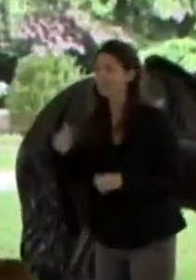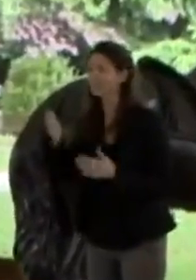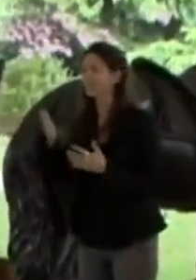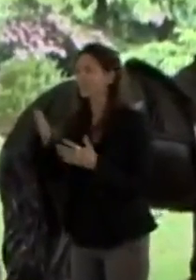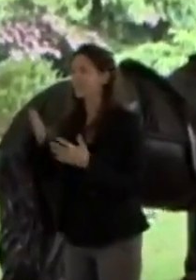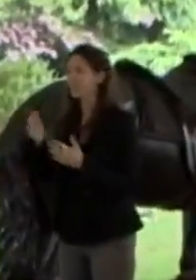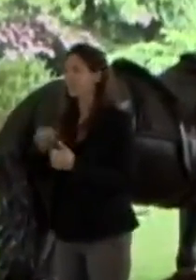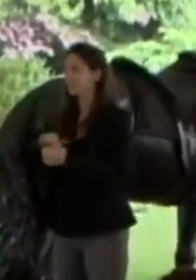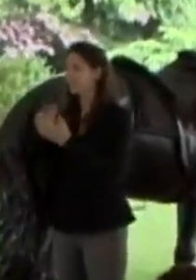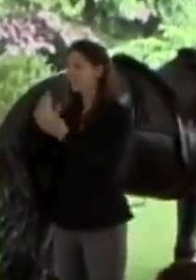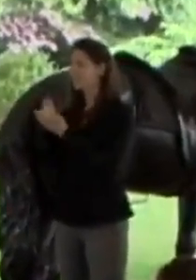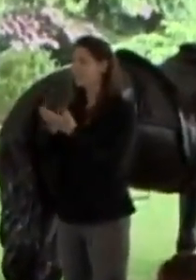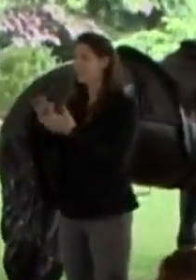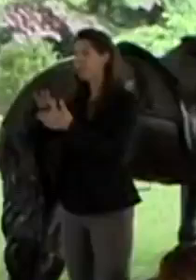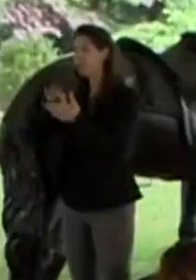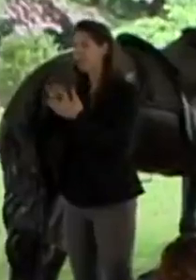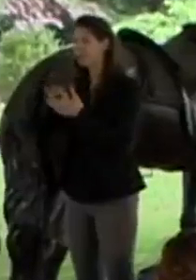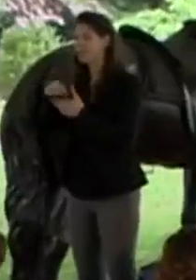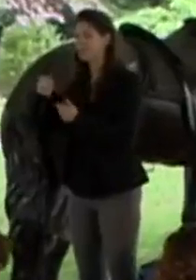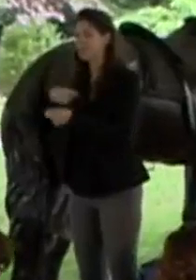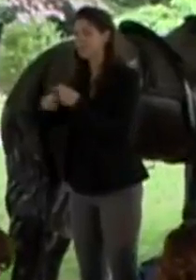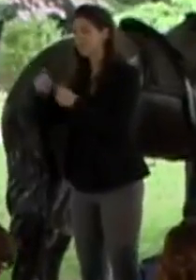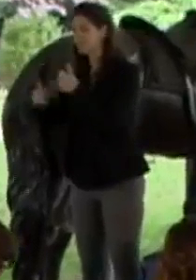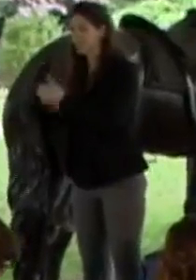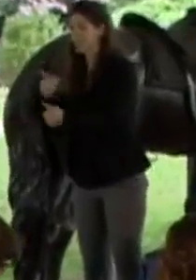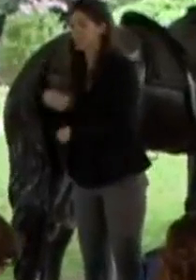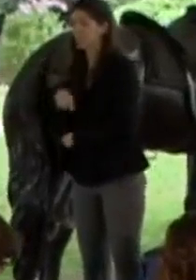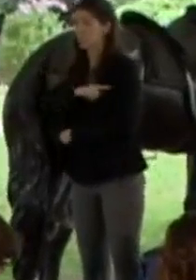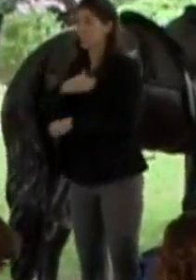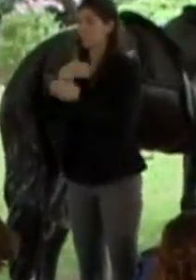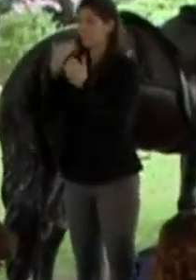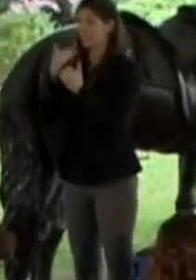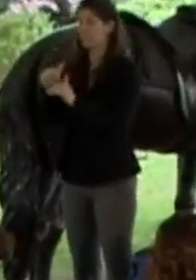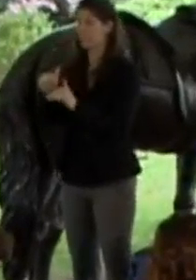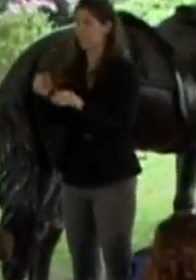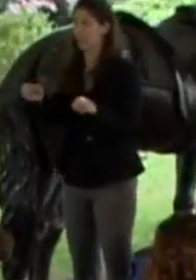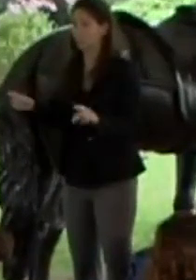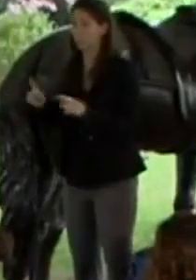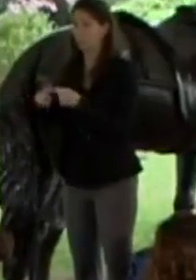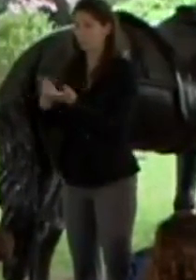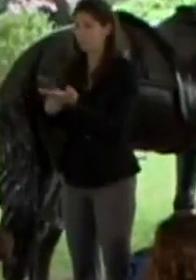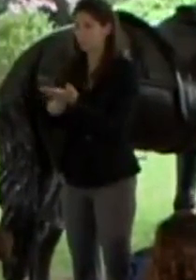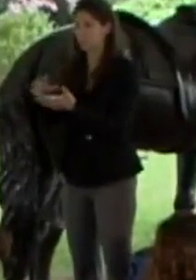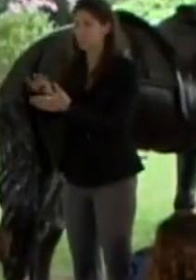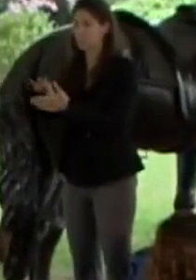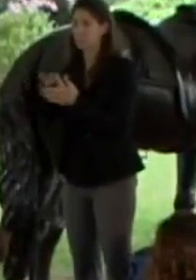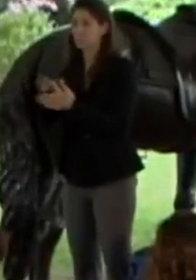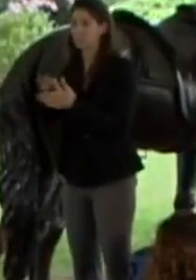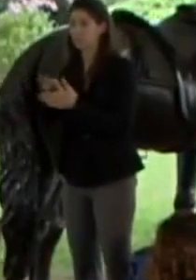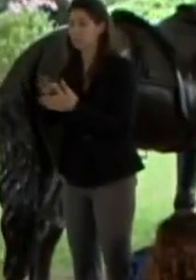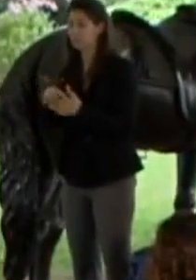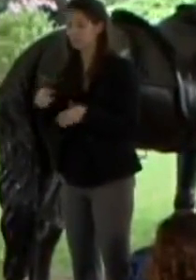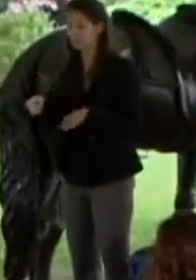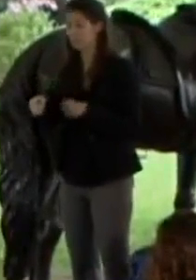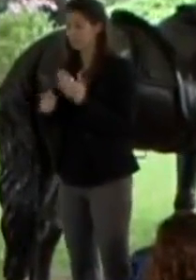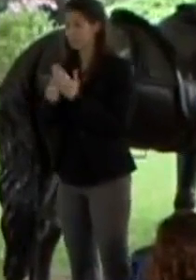HI. I AM BO AND I LIVE IN WARD 6. I DON'T REPRESENT ANYBODY AT THE MOMENT. I WANT TO ADDRESS THE SUBJECT OR